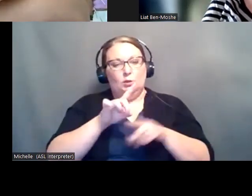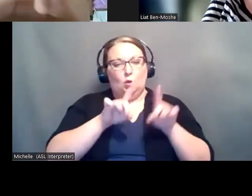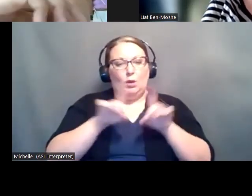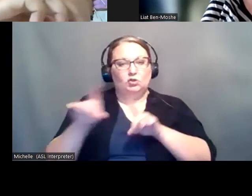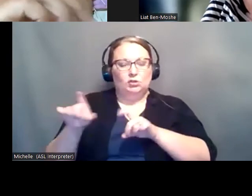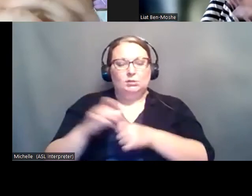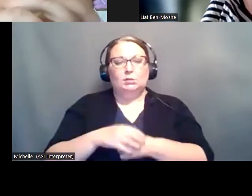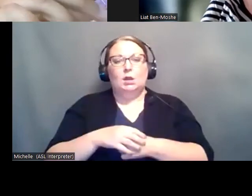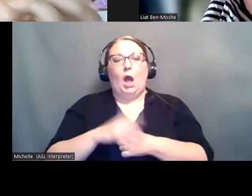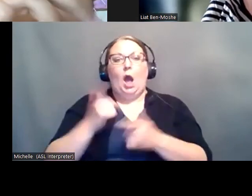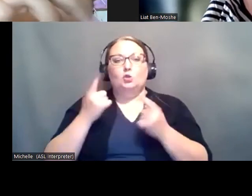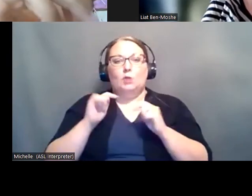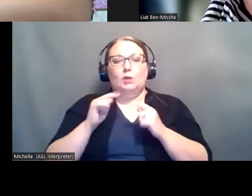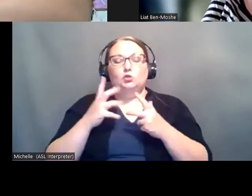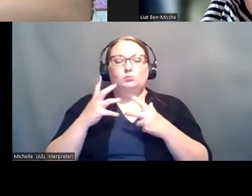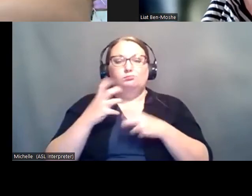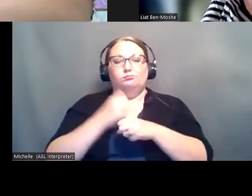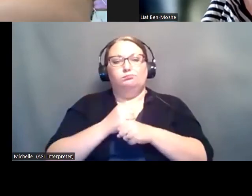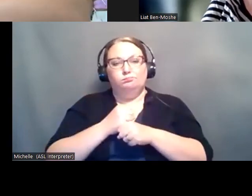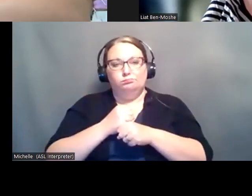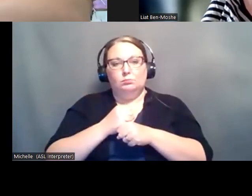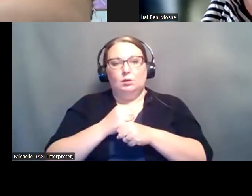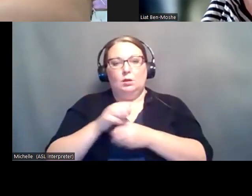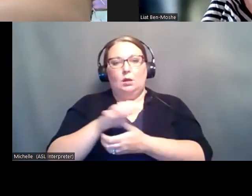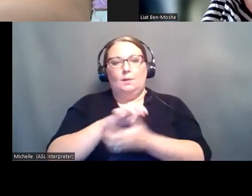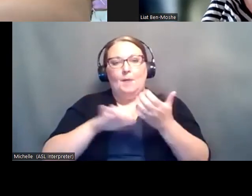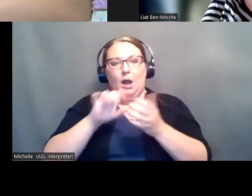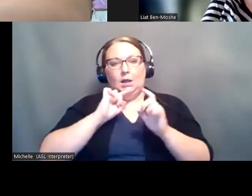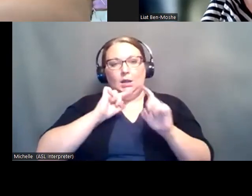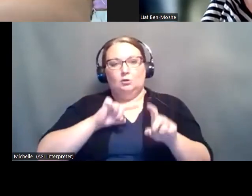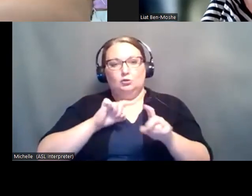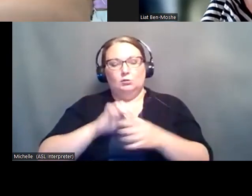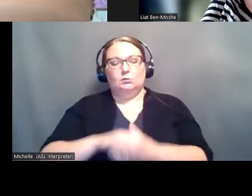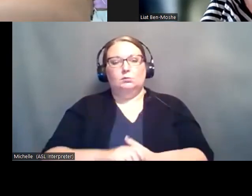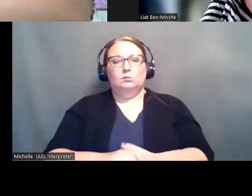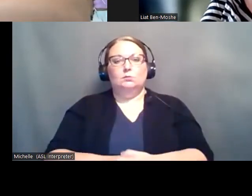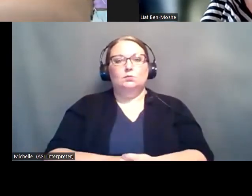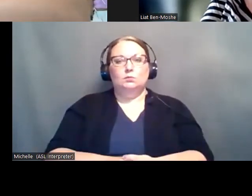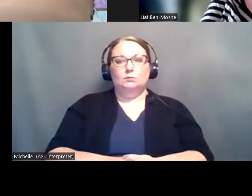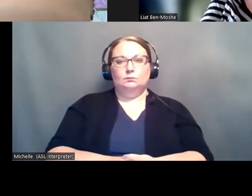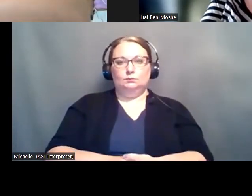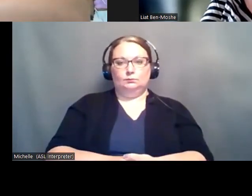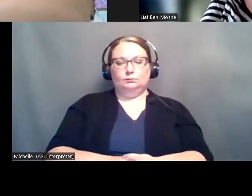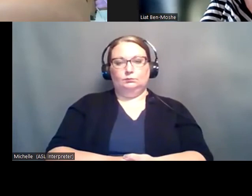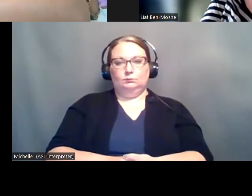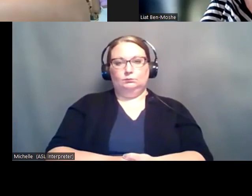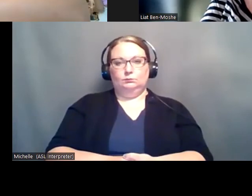So I'm gonna try to kind of answer combined. So regarding the question